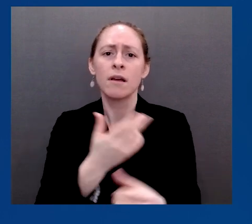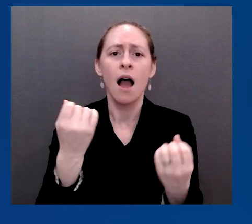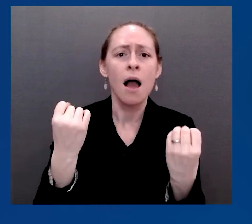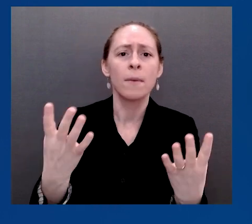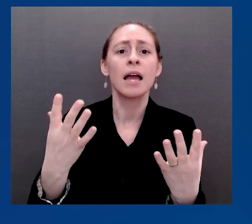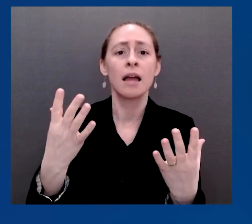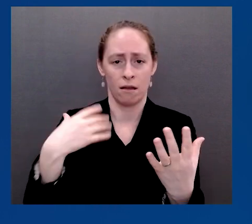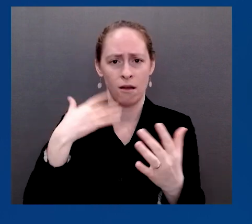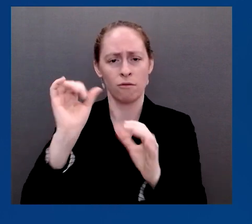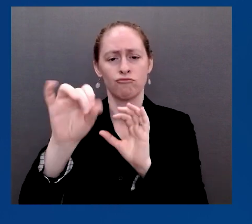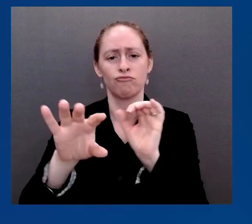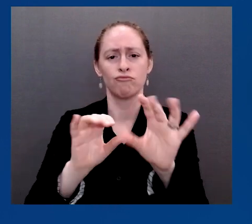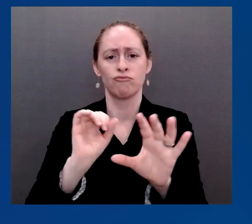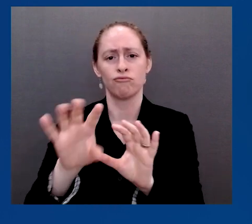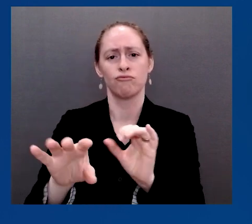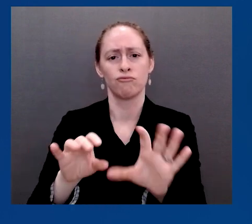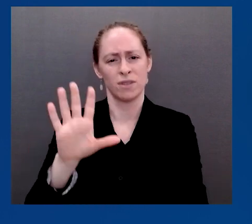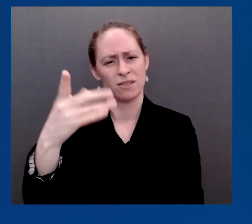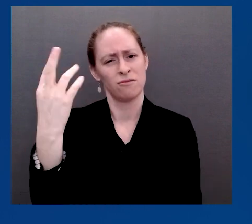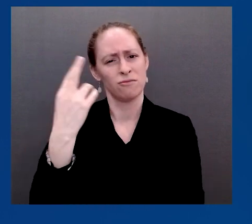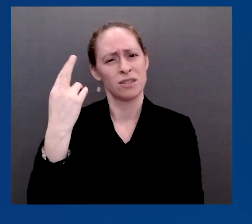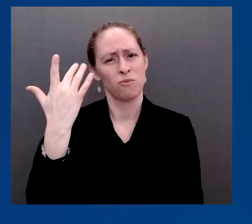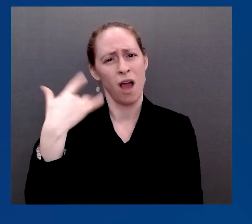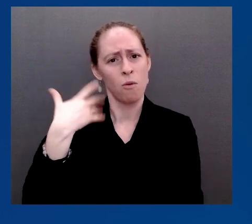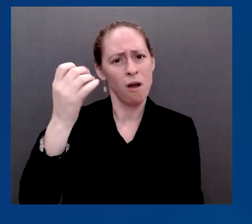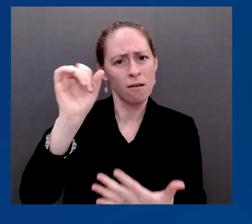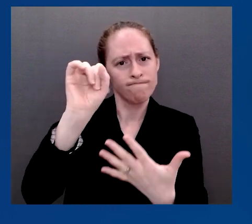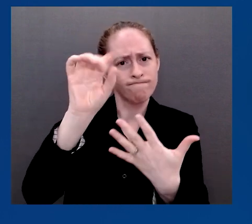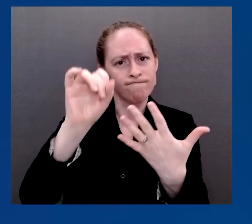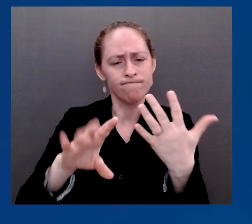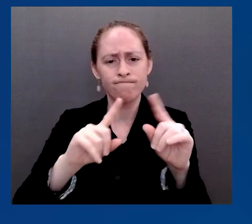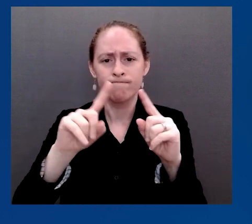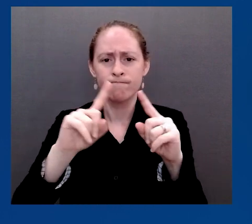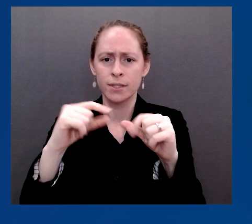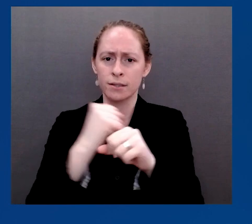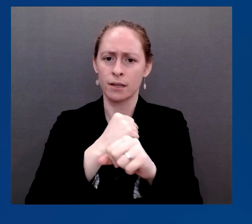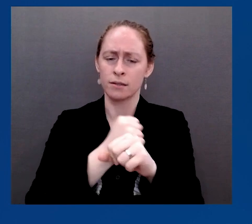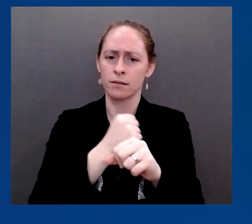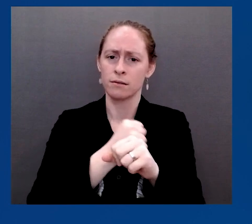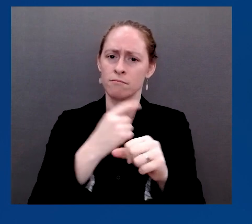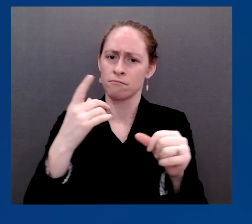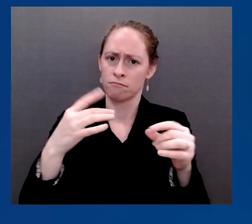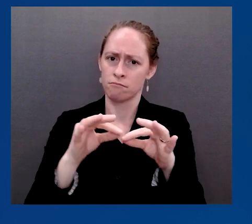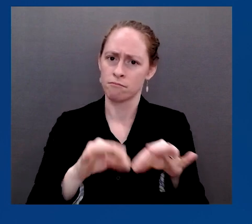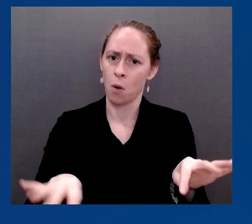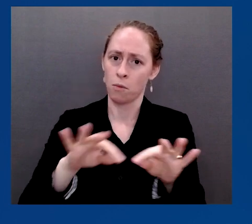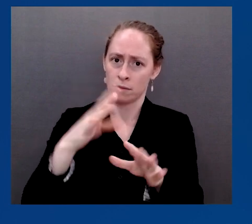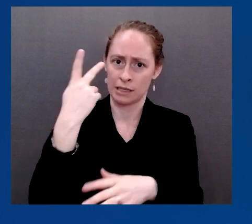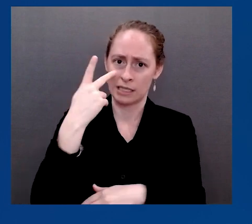to effectively monitor this virus, and new tools allow us to prepare and react to an evolving virus